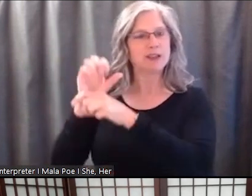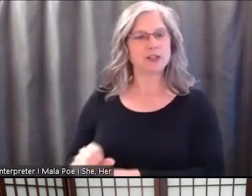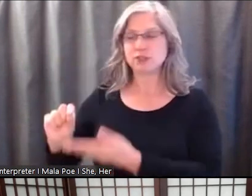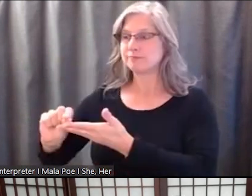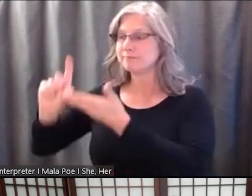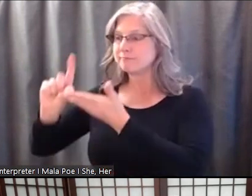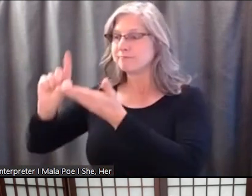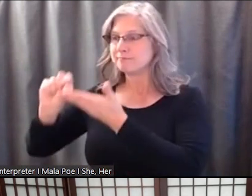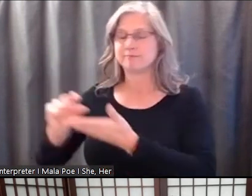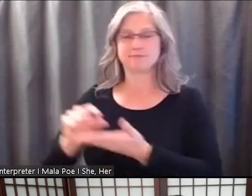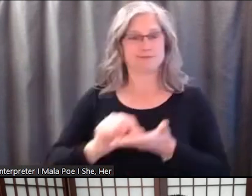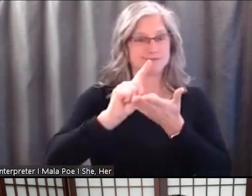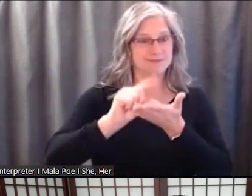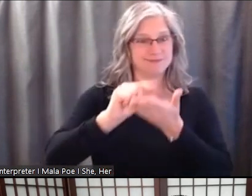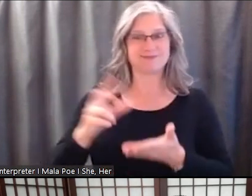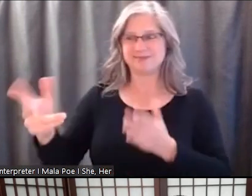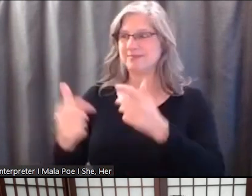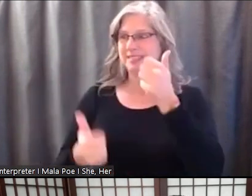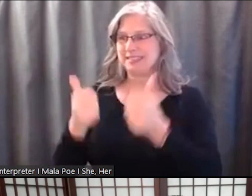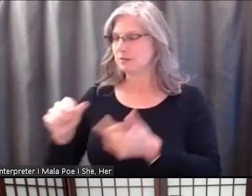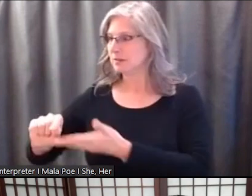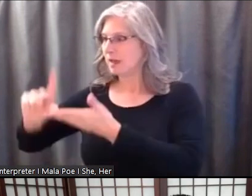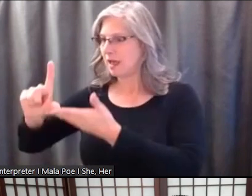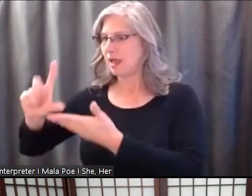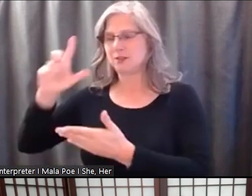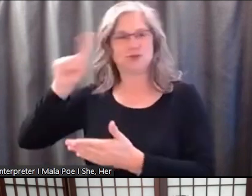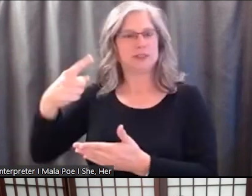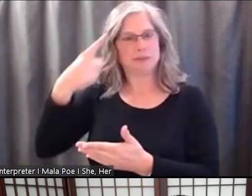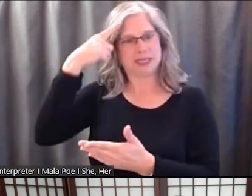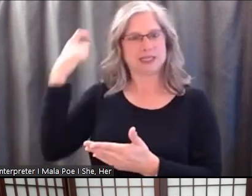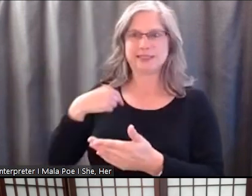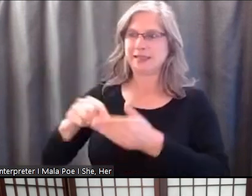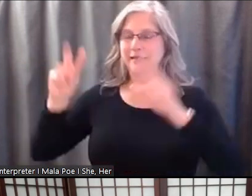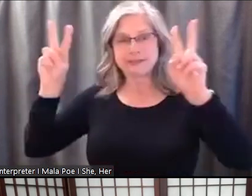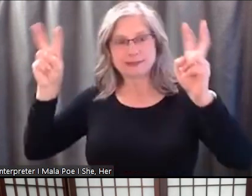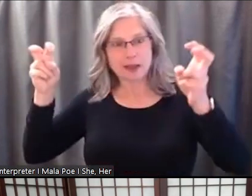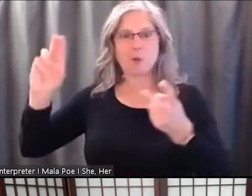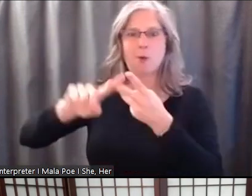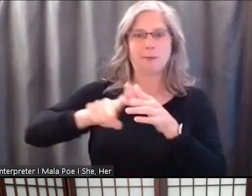where either form might end up capitalized by virtue of being in a title or being at the beginning of a sentence.